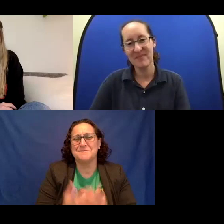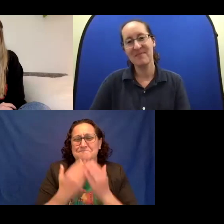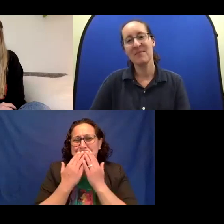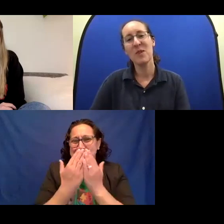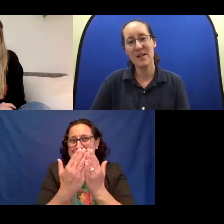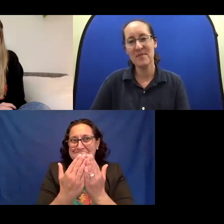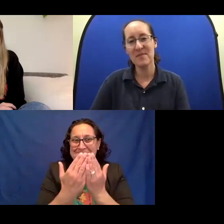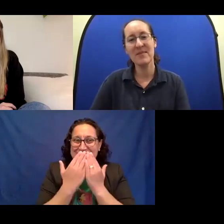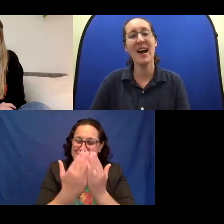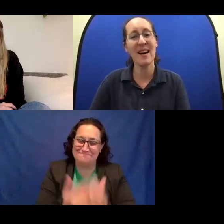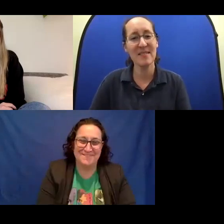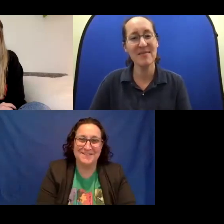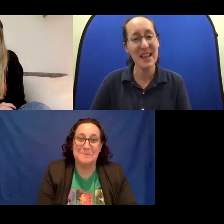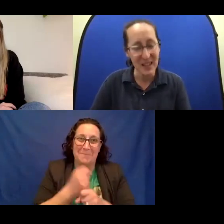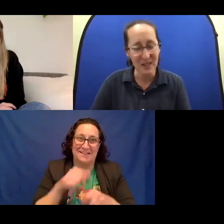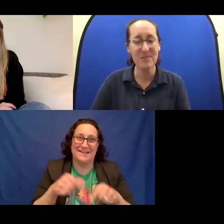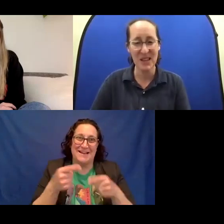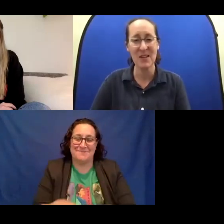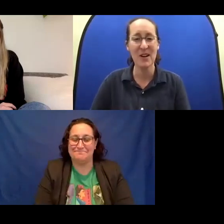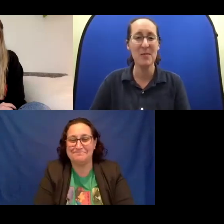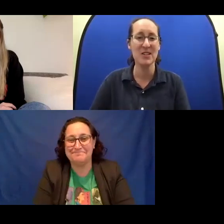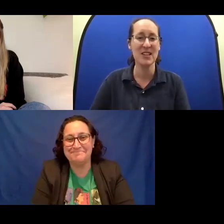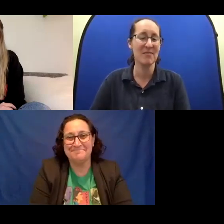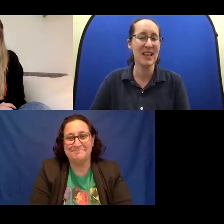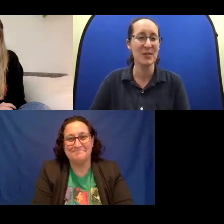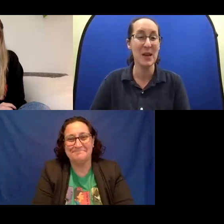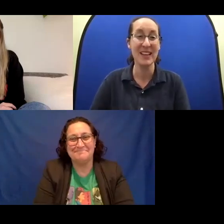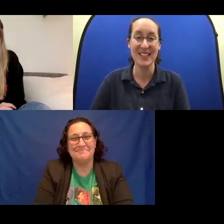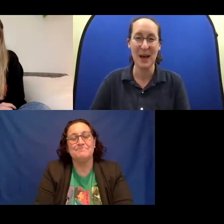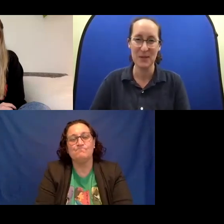Wow yeah, thank you, thank you very much, and thanks for making this happen.